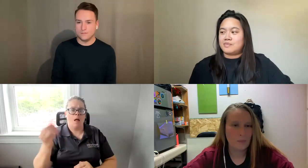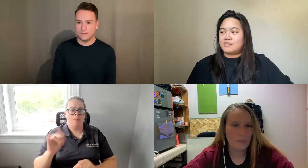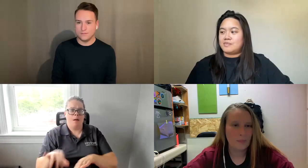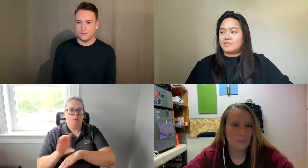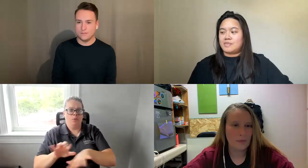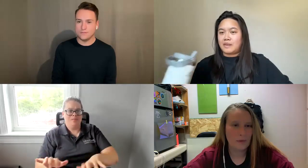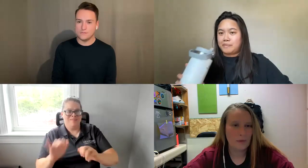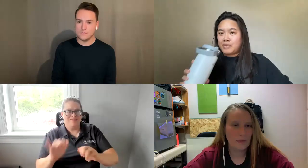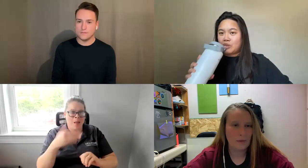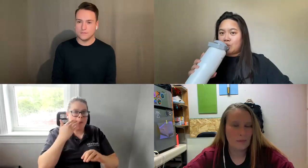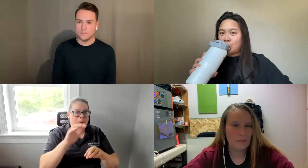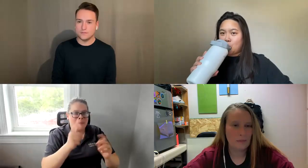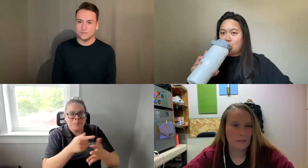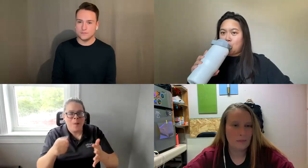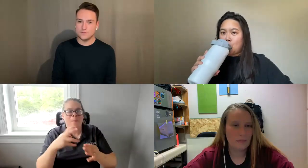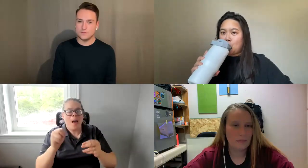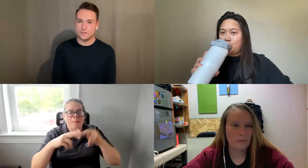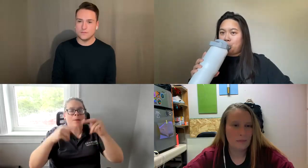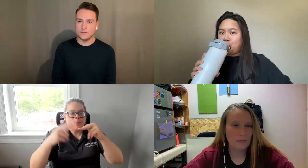I basically started with the skills I had.